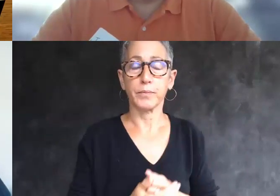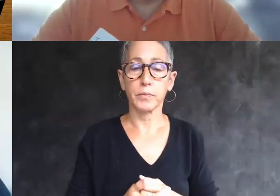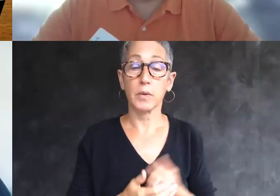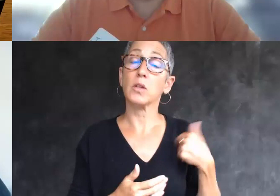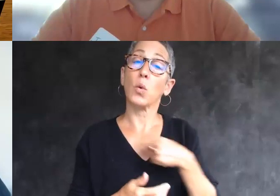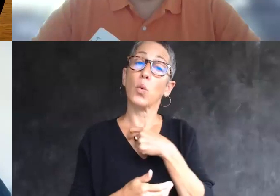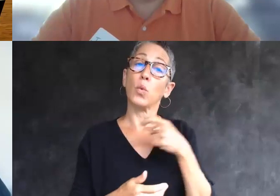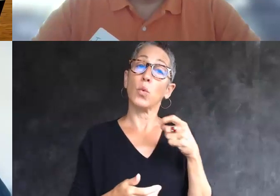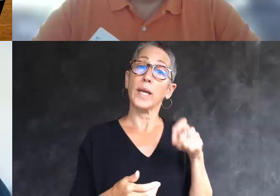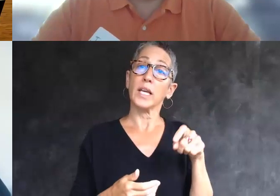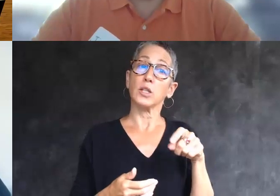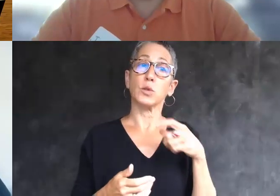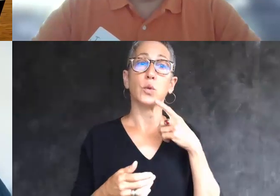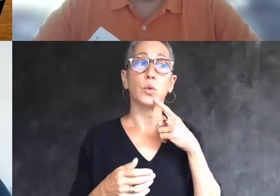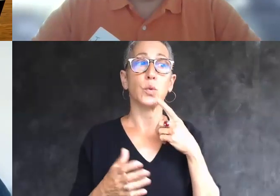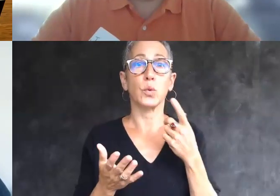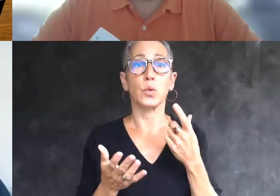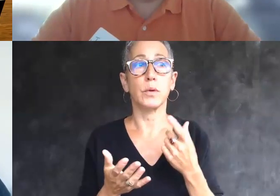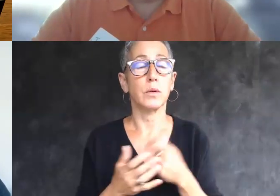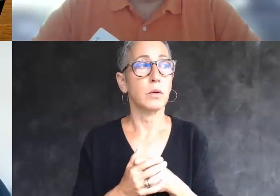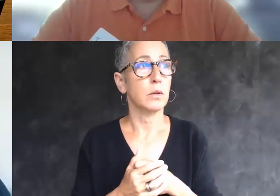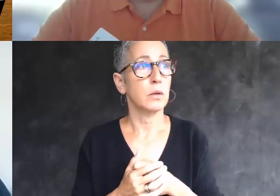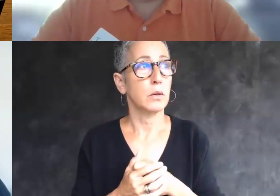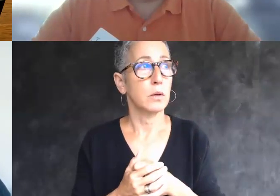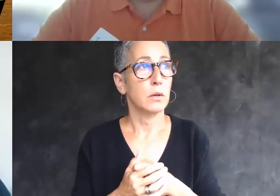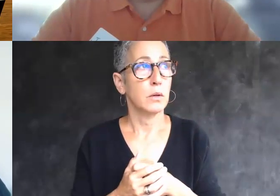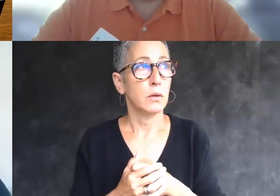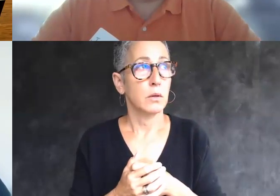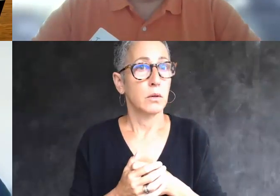on not only rely on the system at its current level, but whenever we see a spike in violence,